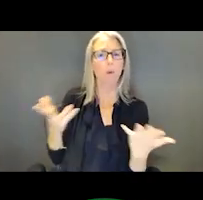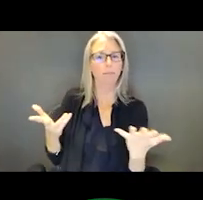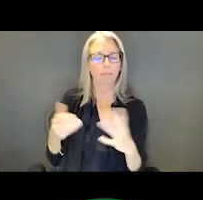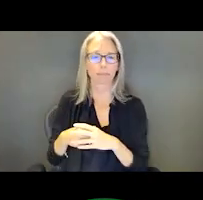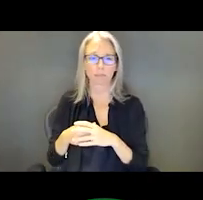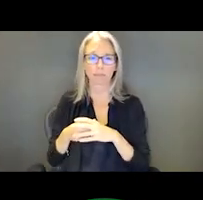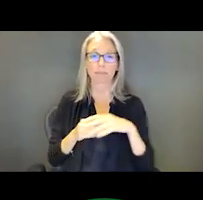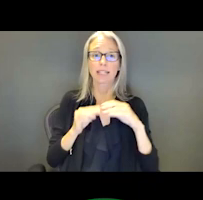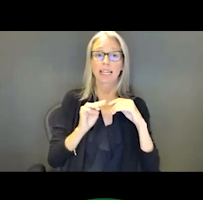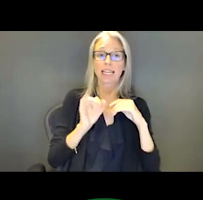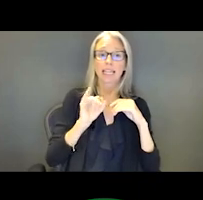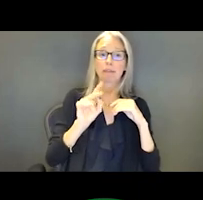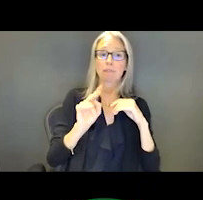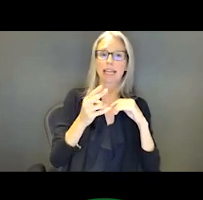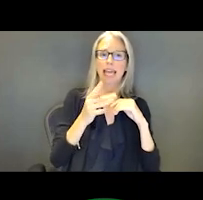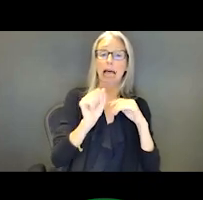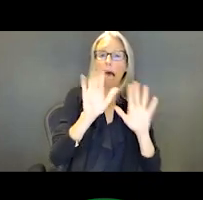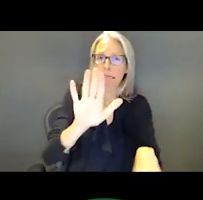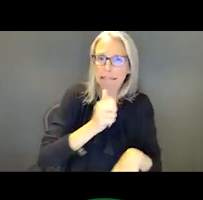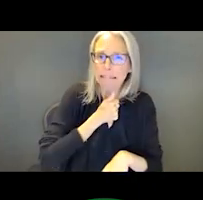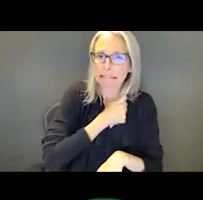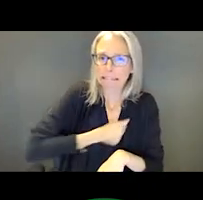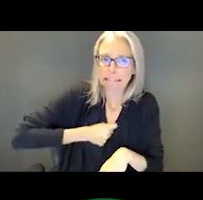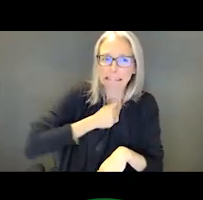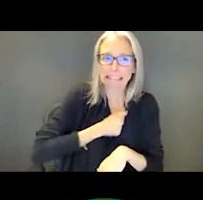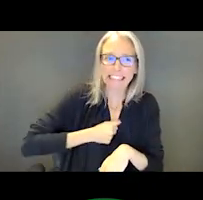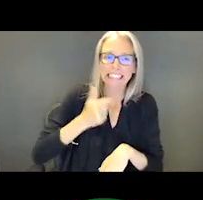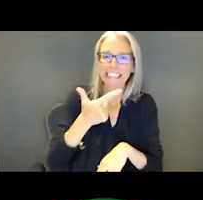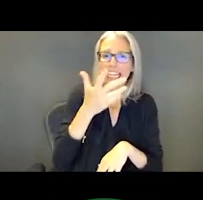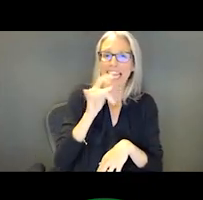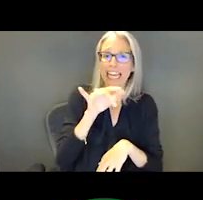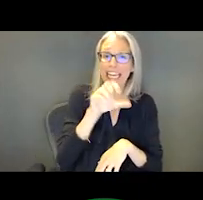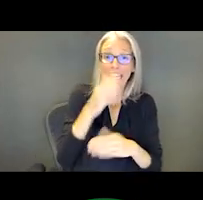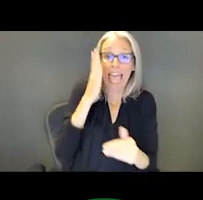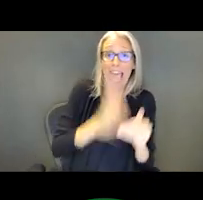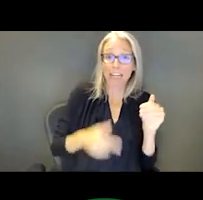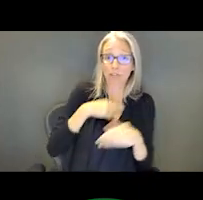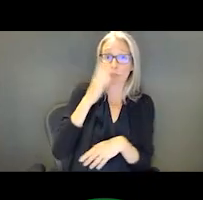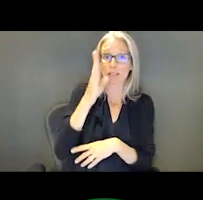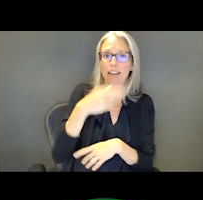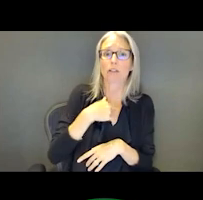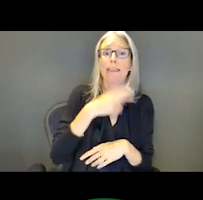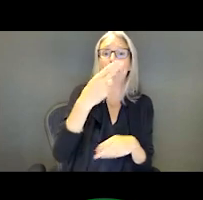So sorry about that, I think for policy makers the, you know, there's been a lot of conversation